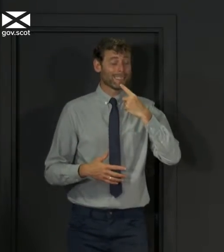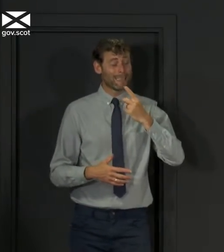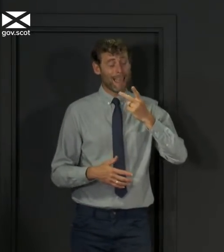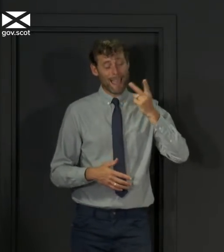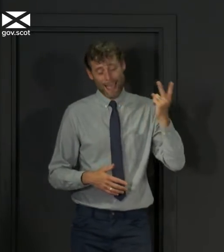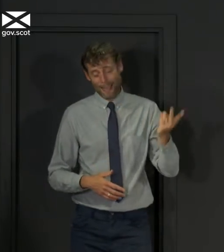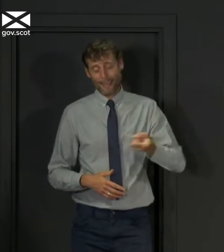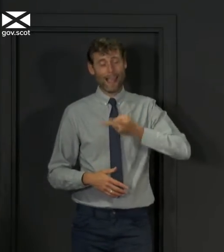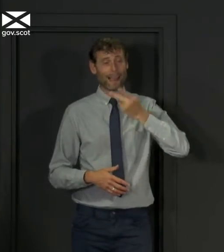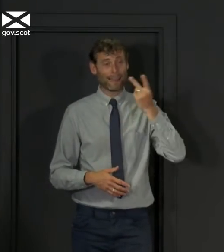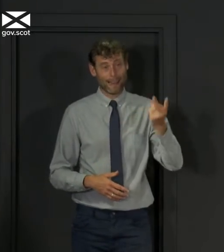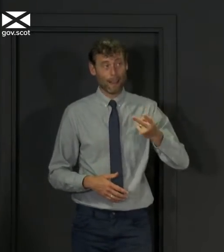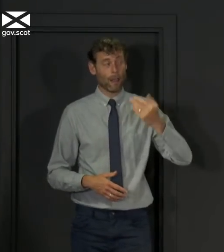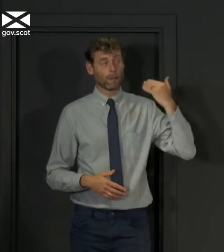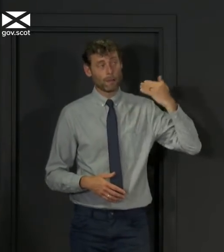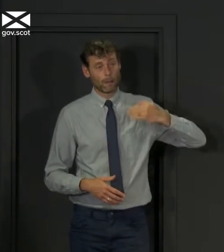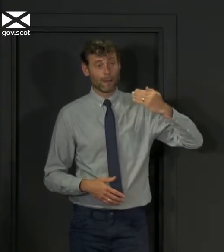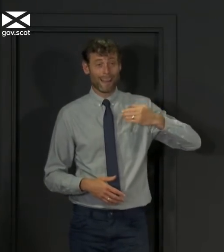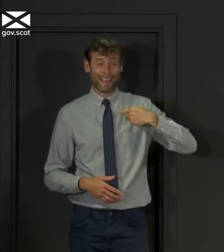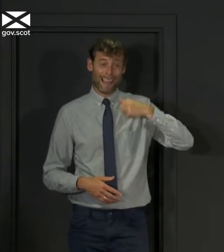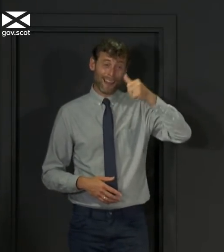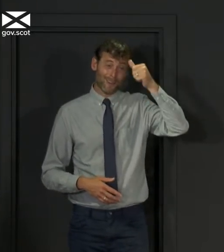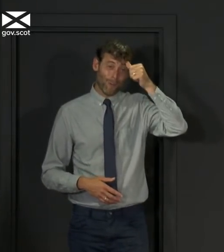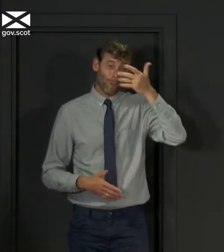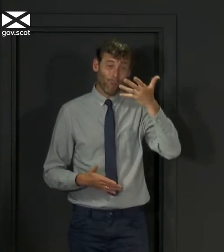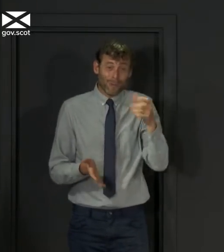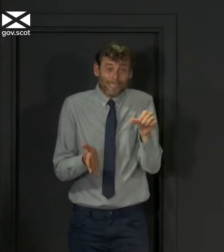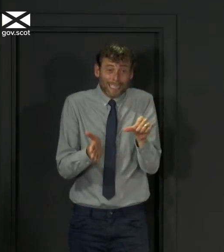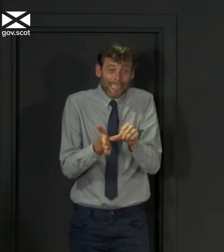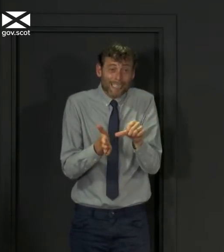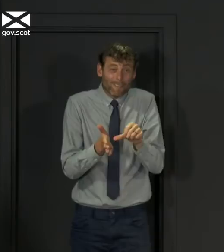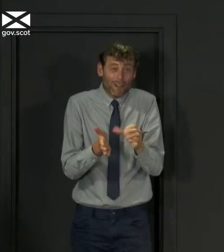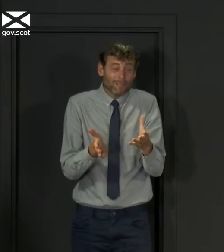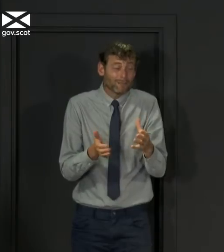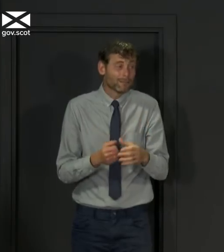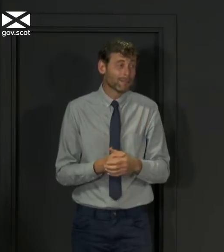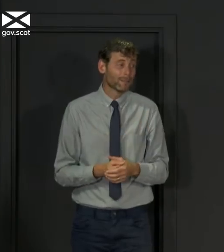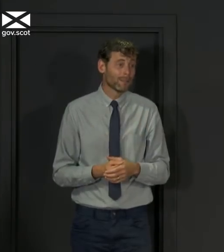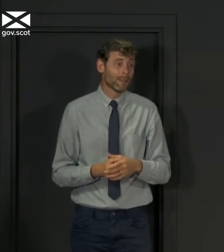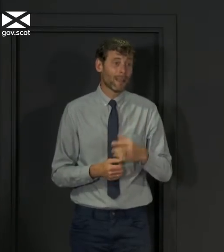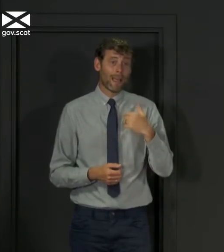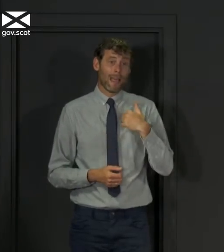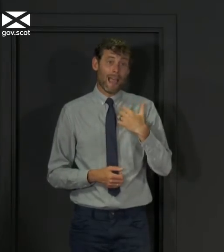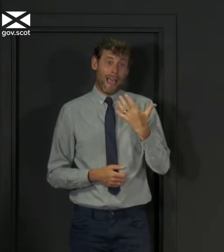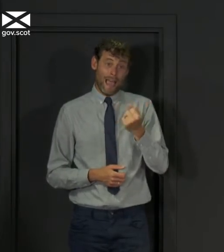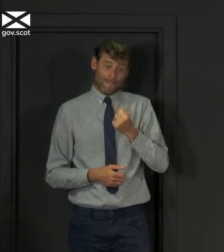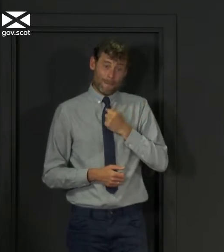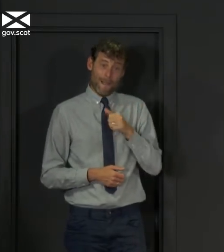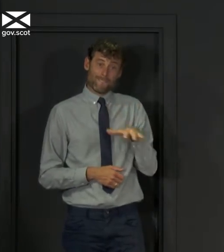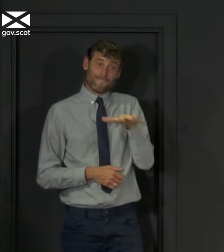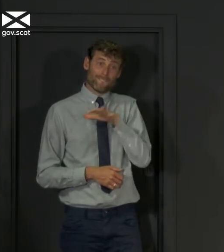months, I know how difficult this is. I've got young members of my own family, I hear